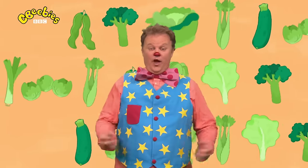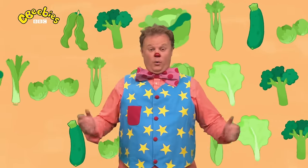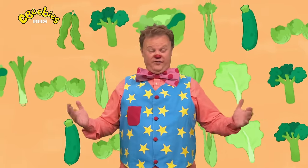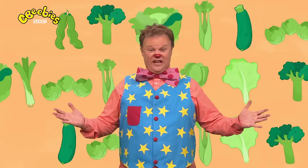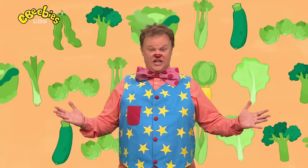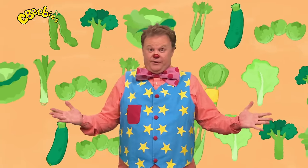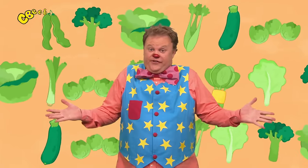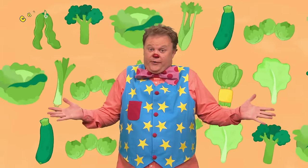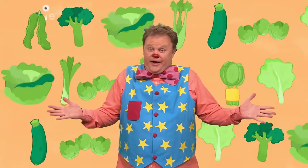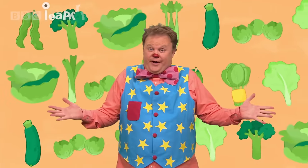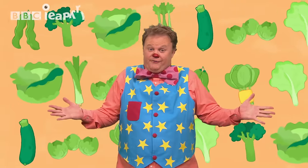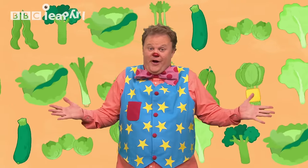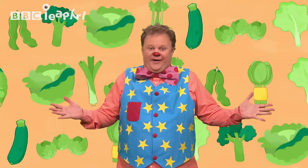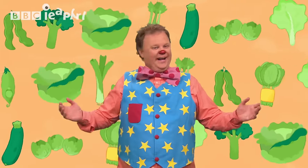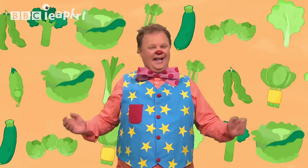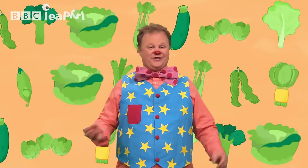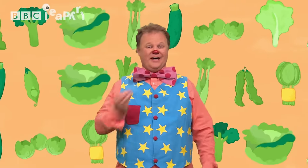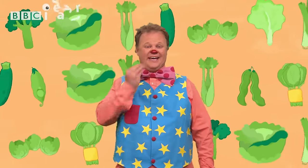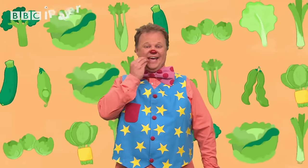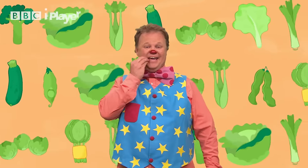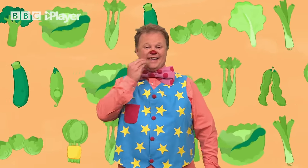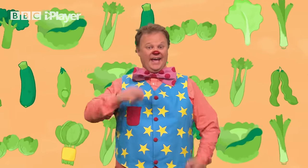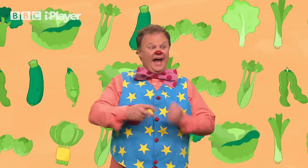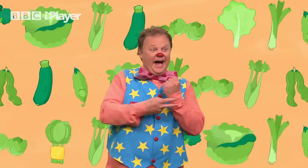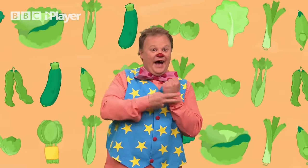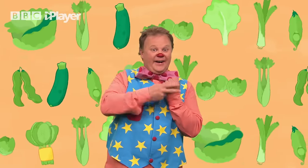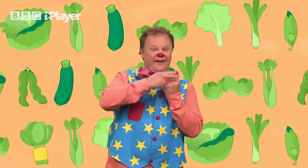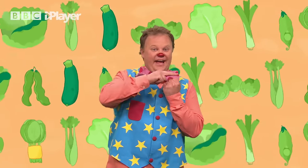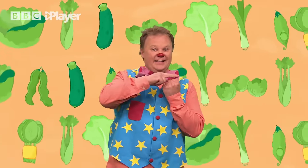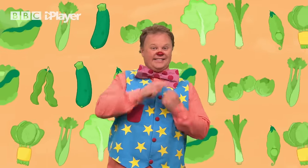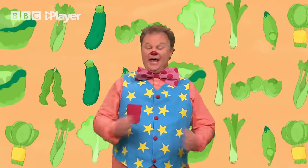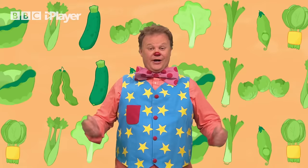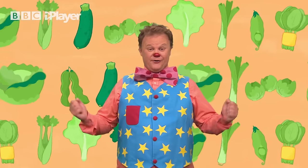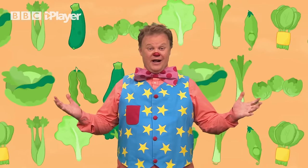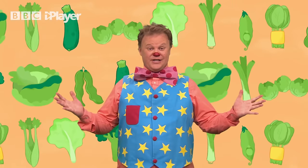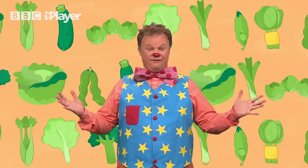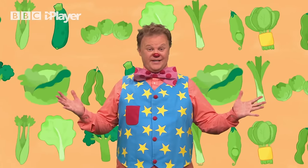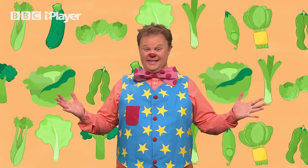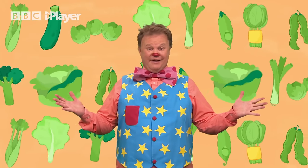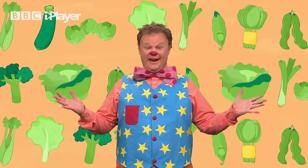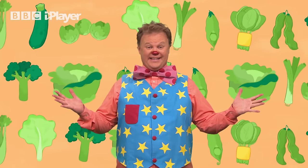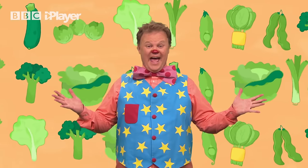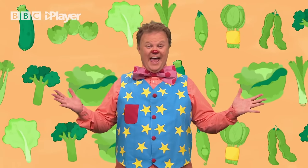with vegetables you can't go wrong let's try to eat our greens crunchy veggies every day